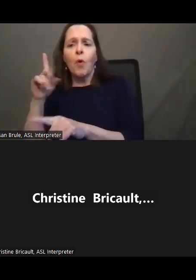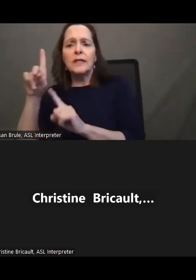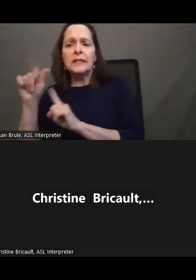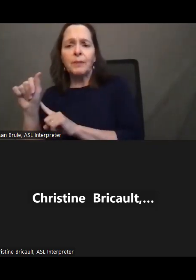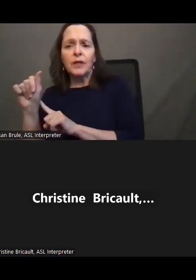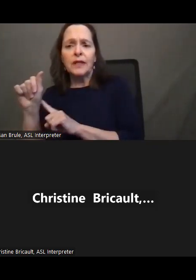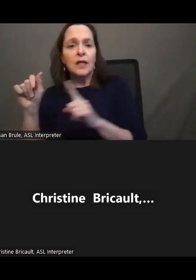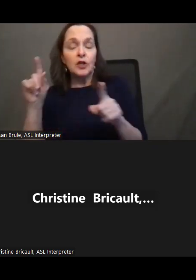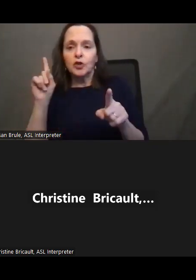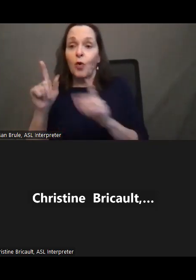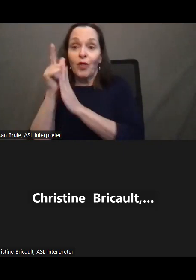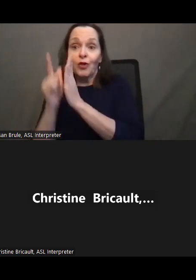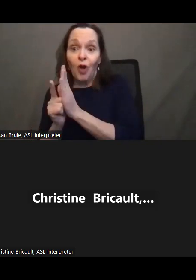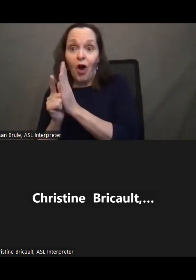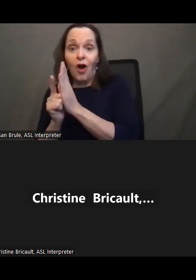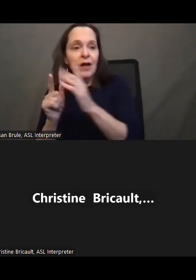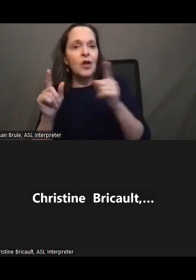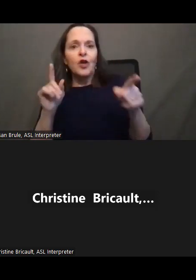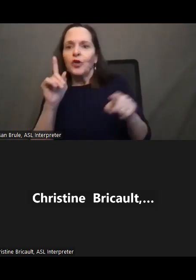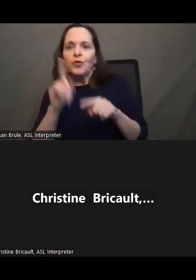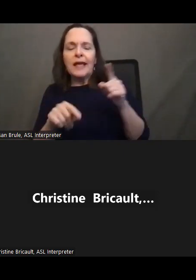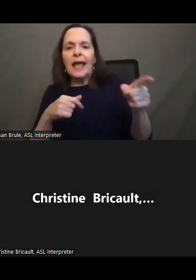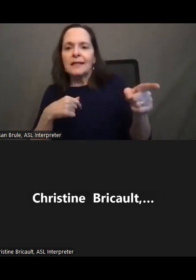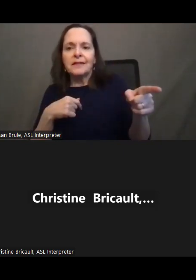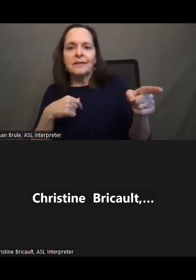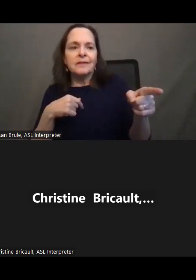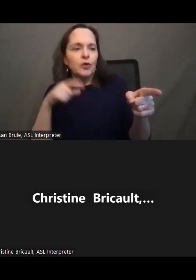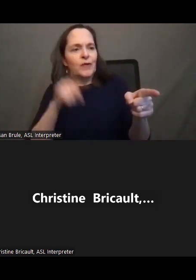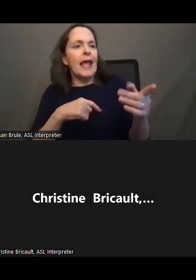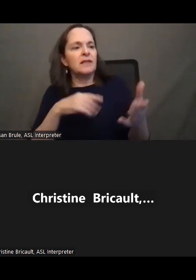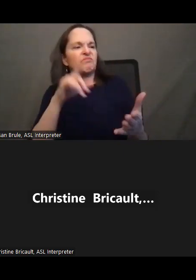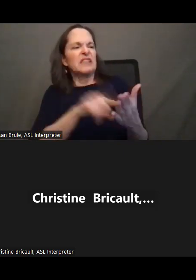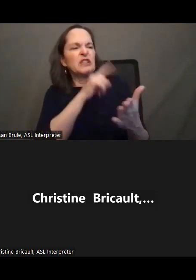So you couldn't discriminate against someone because they used to have cancer and no longer have it.